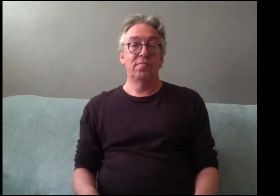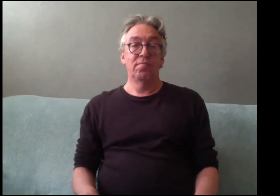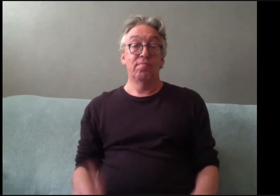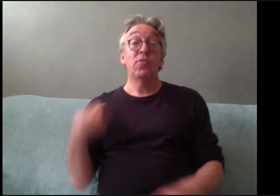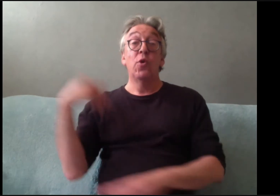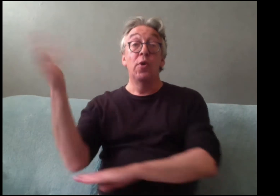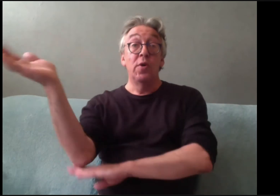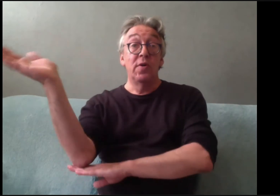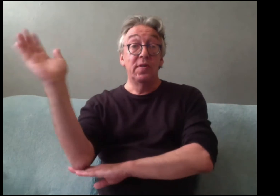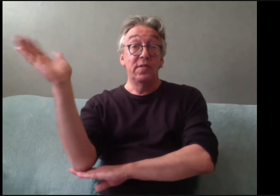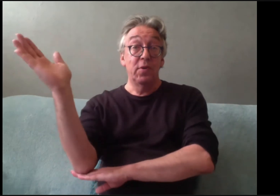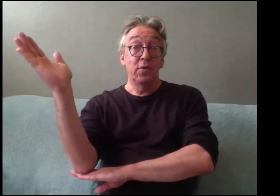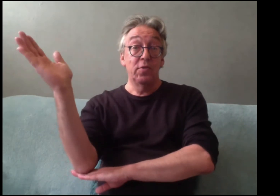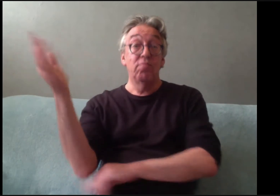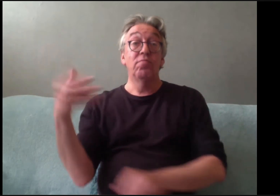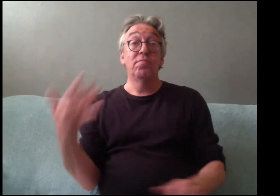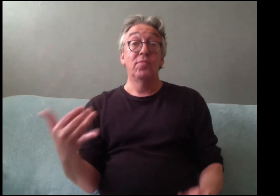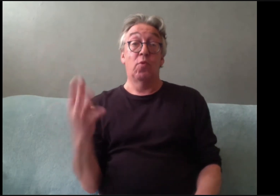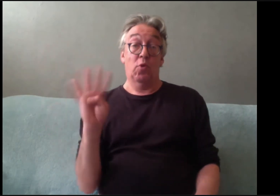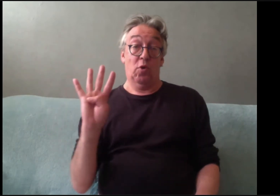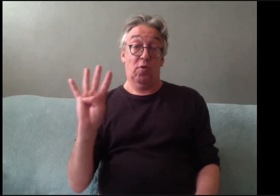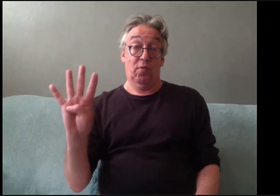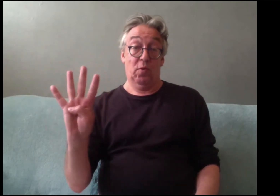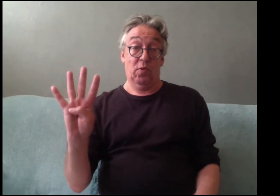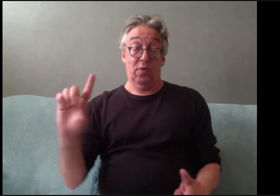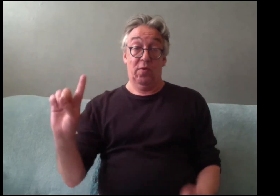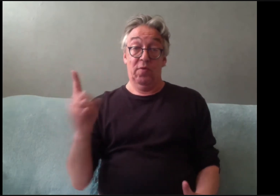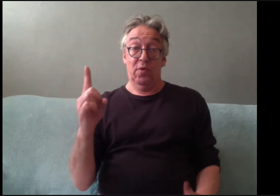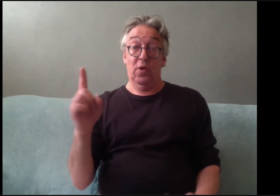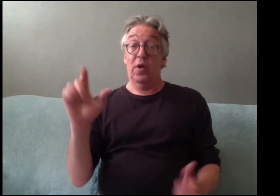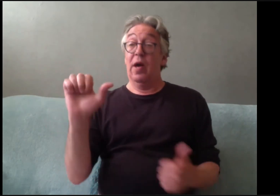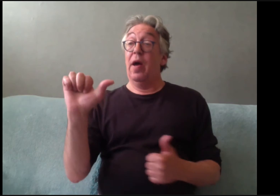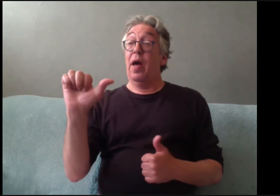The first one will be Albert Prévos. He'll about the situation in France.